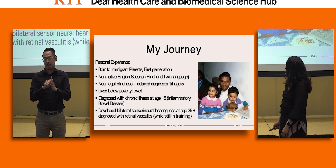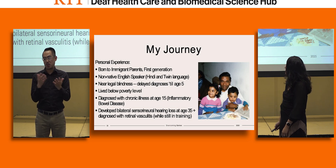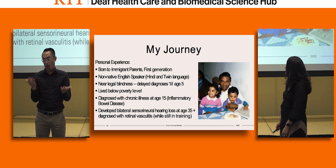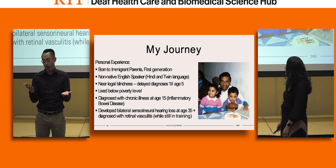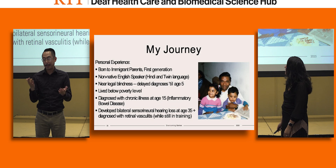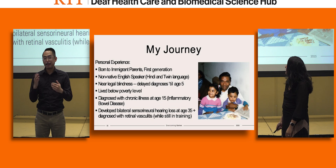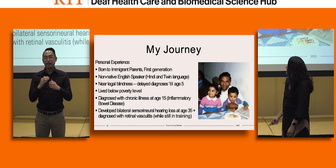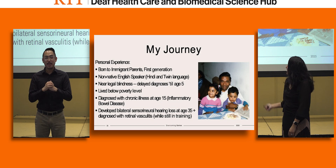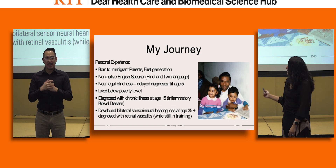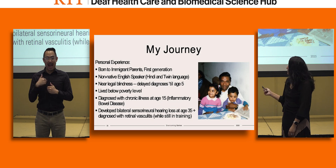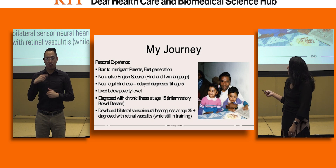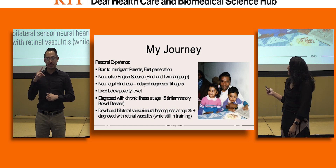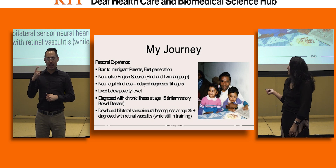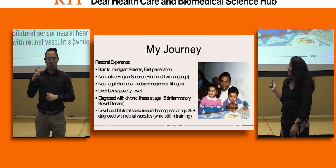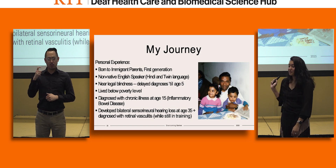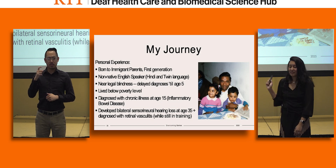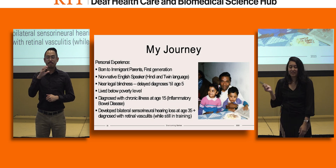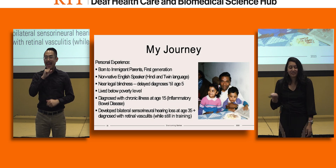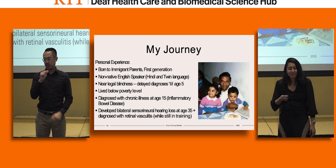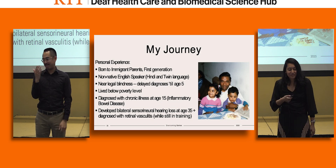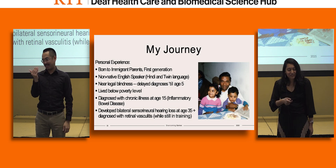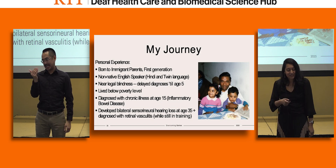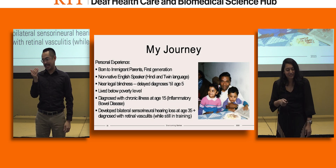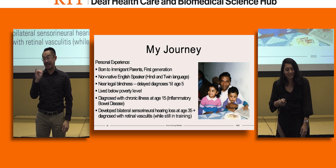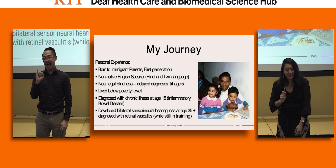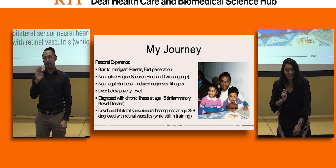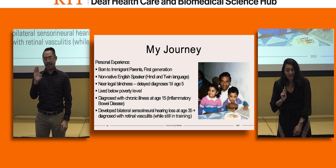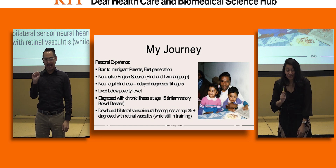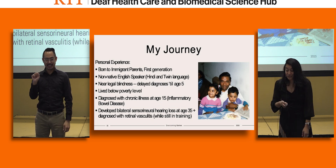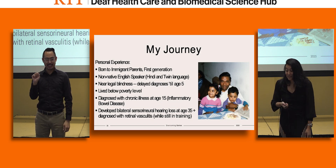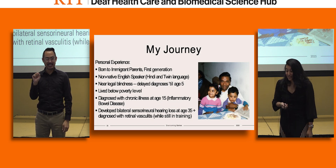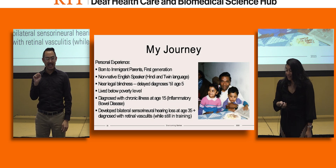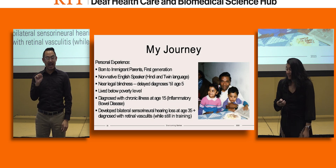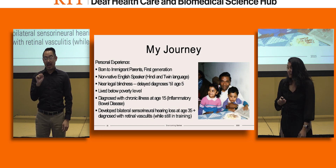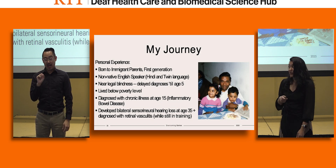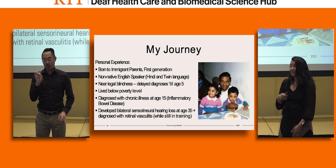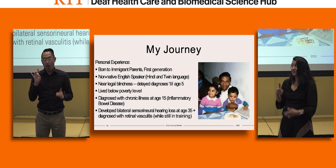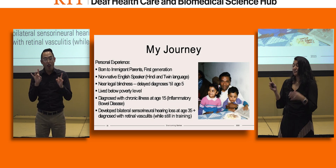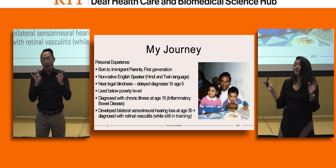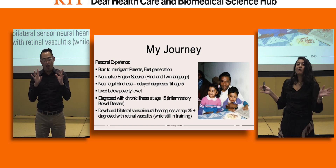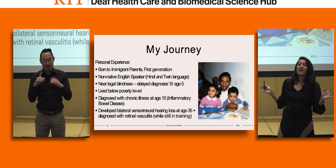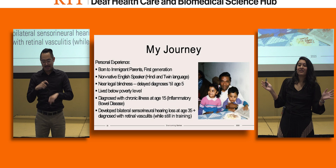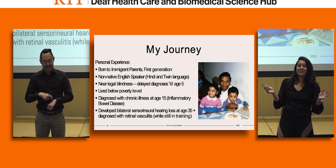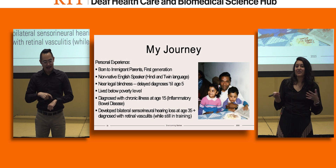And so, I was diagnosed at age 15, told at the time, "Well, there's no way,